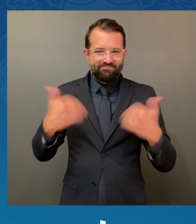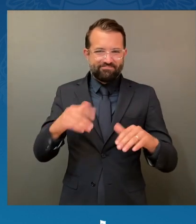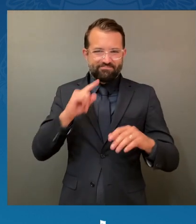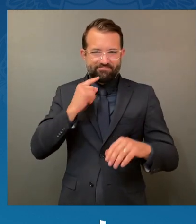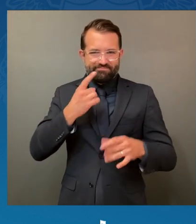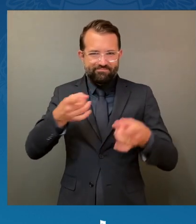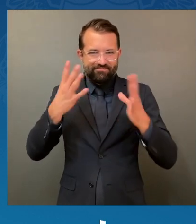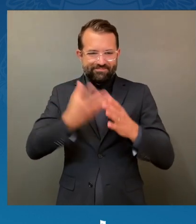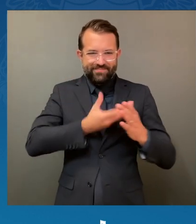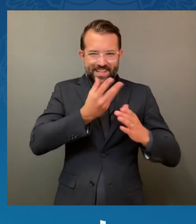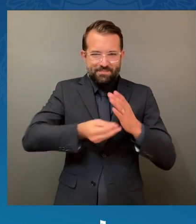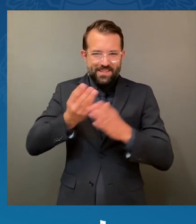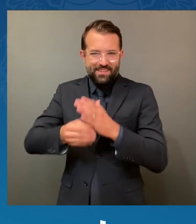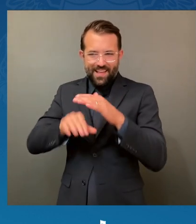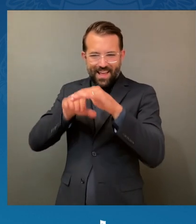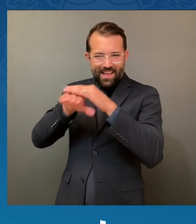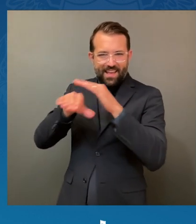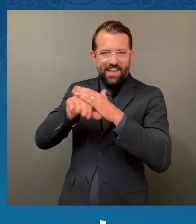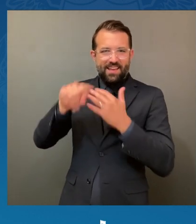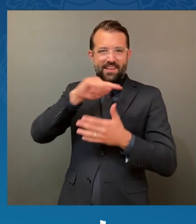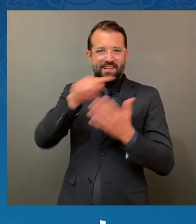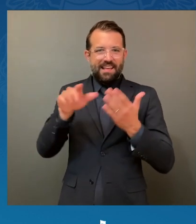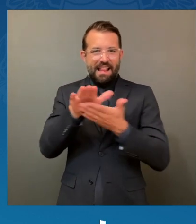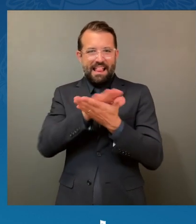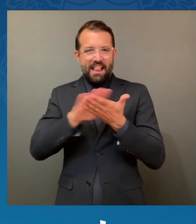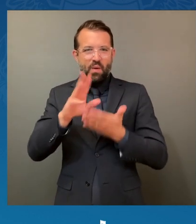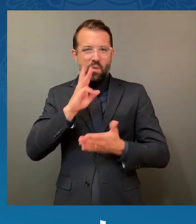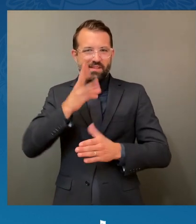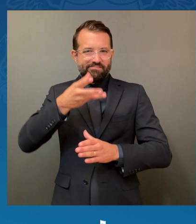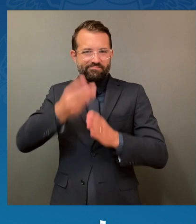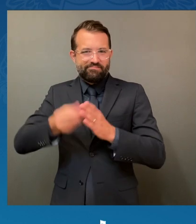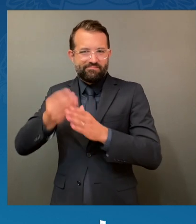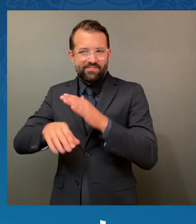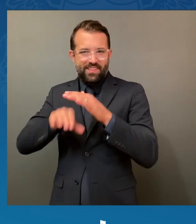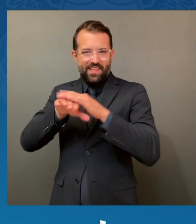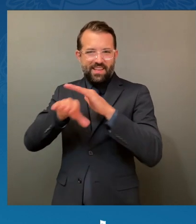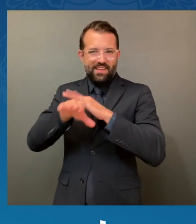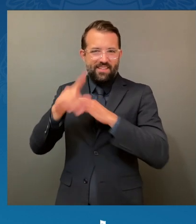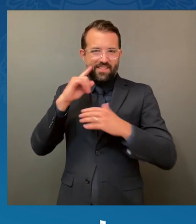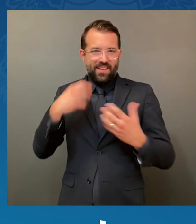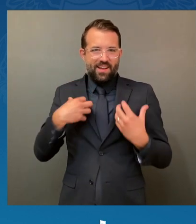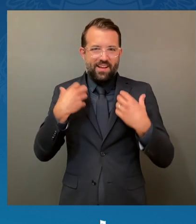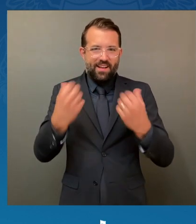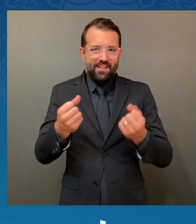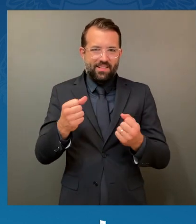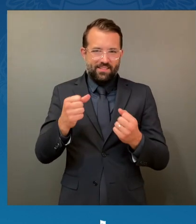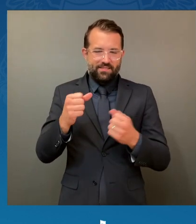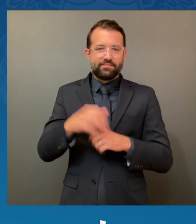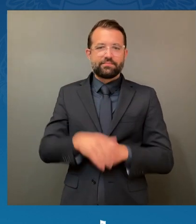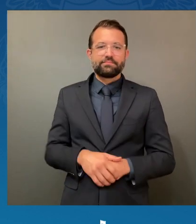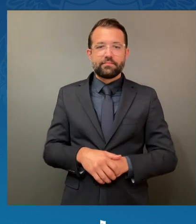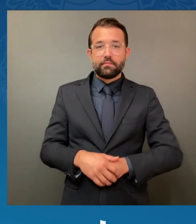have on public health. As a student of public health. I am well aware of the consequences of climate change